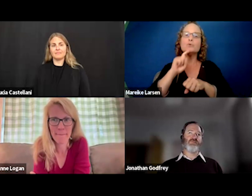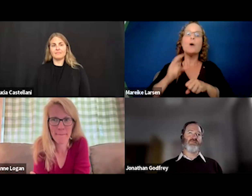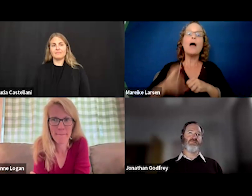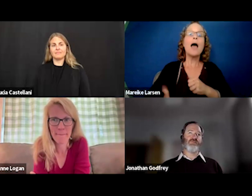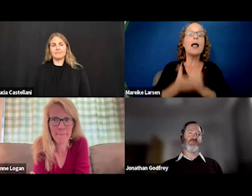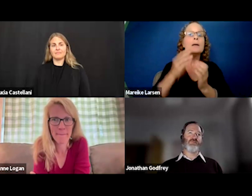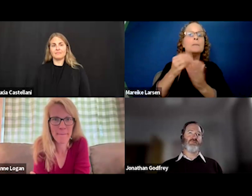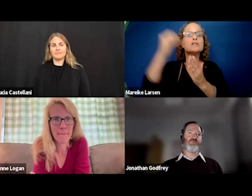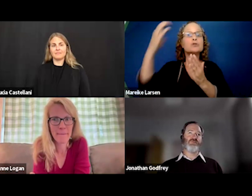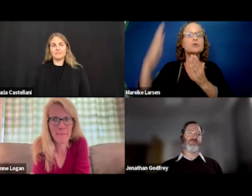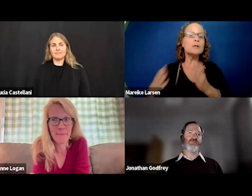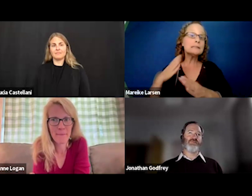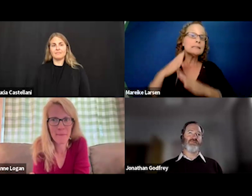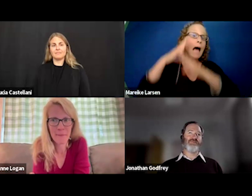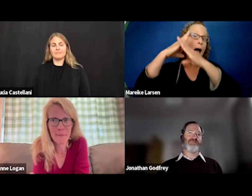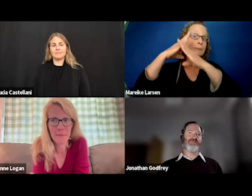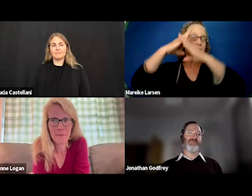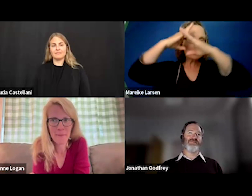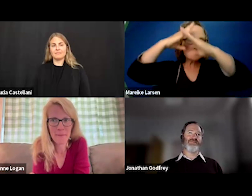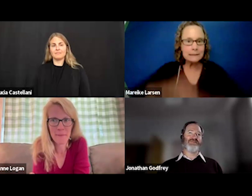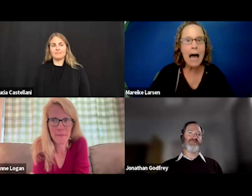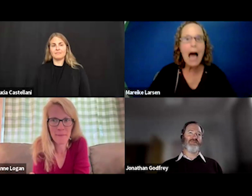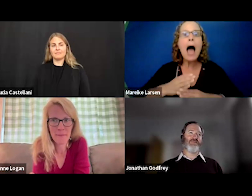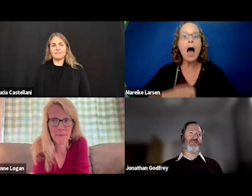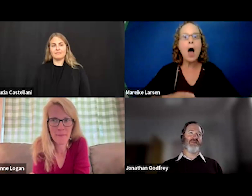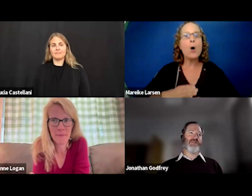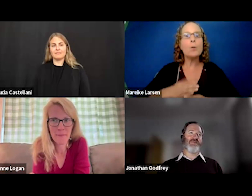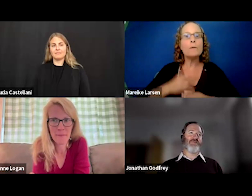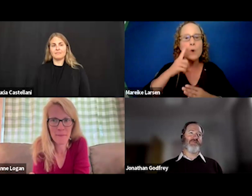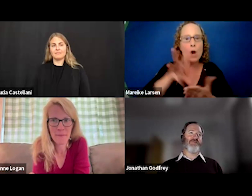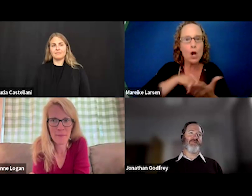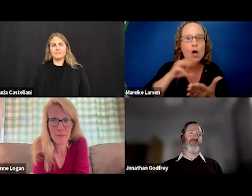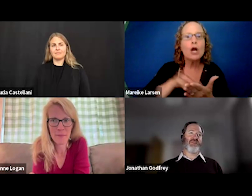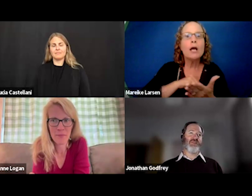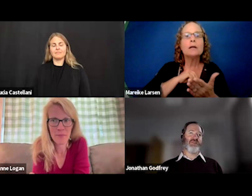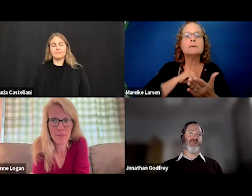I wonder if, develop Jonathan and then Venkatesh, if you could share your thoughts on that.